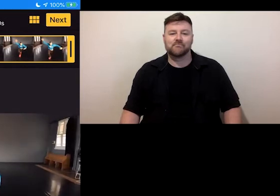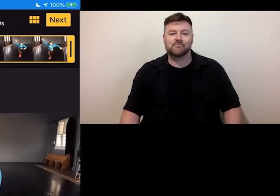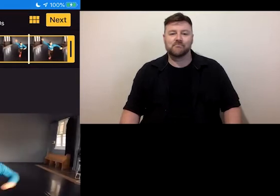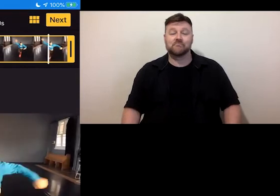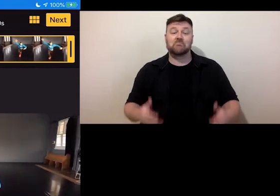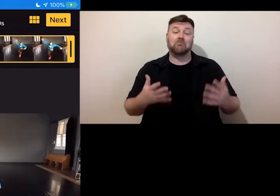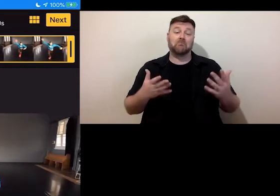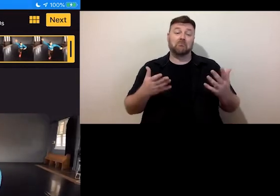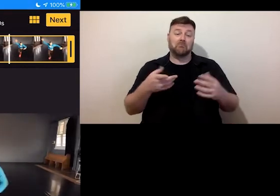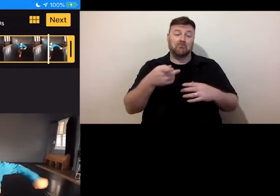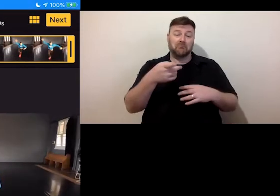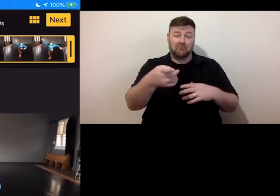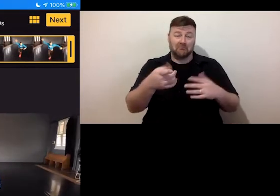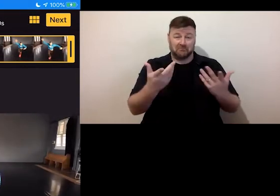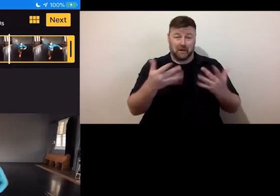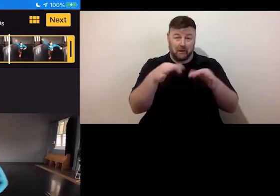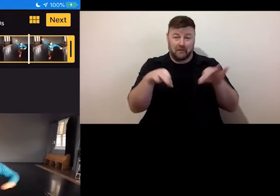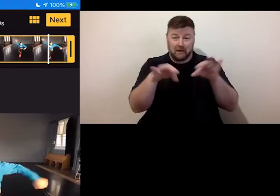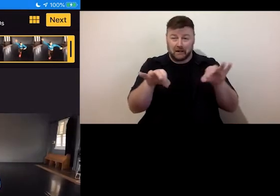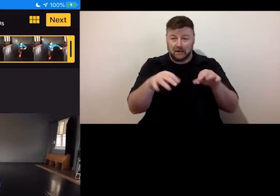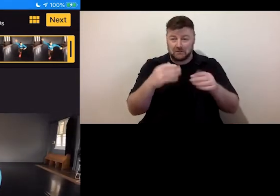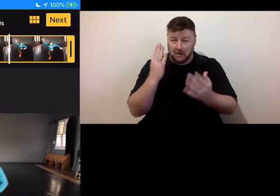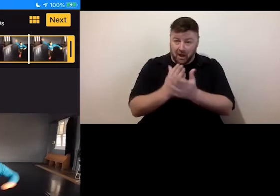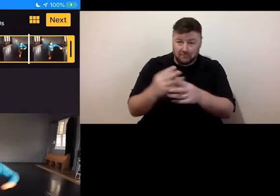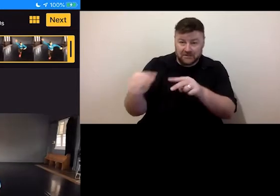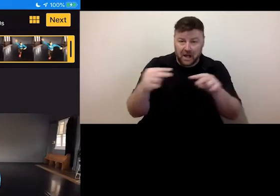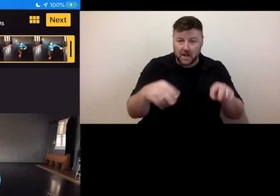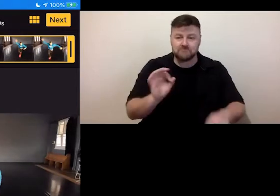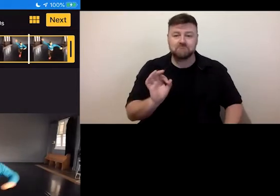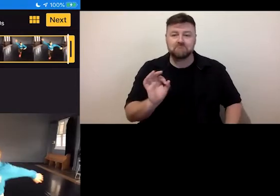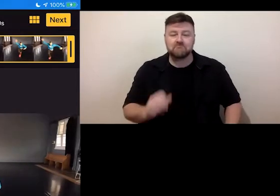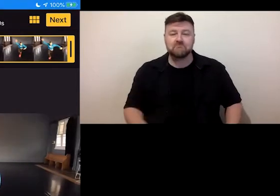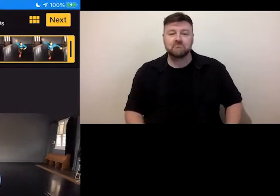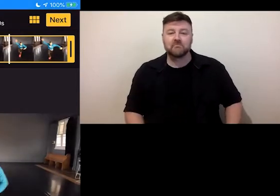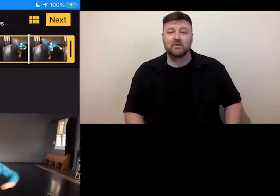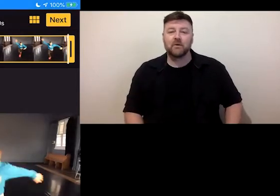So this, I wouldn't say, is anything yet. If you press - let's